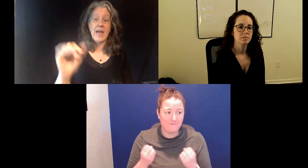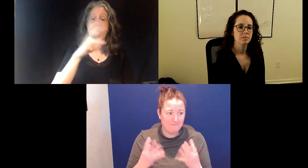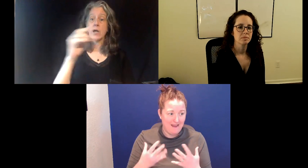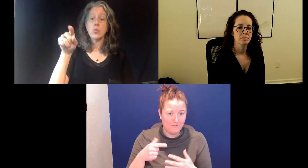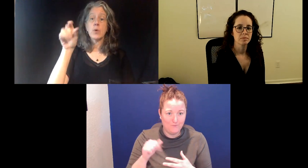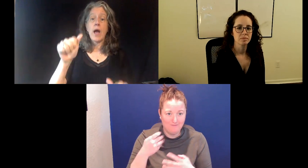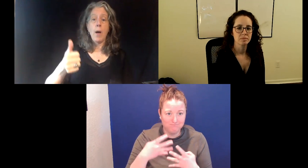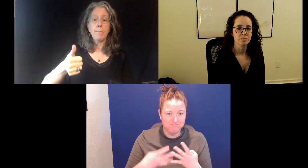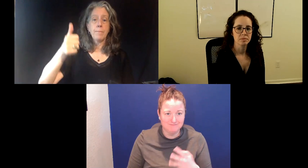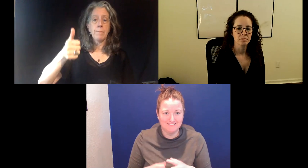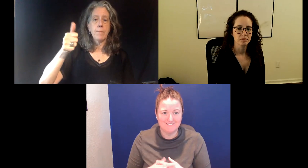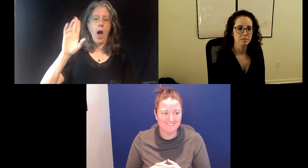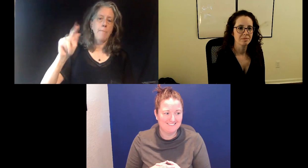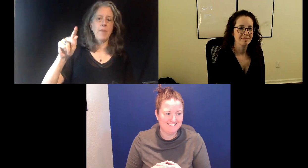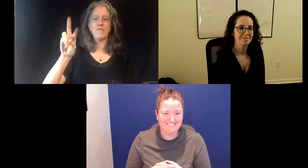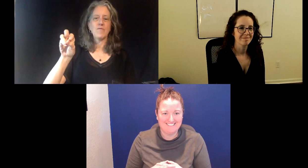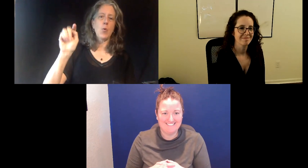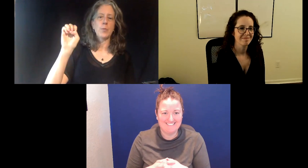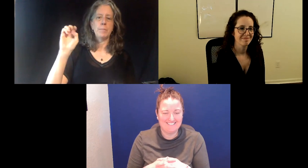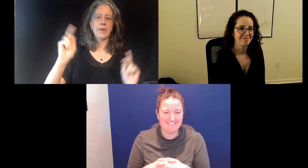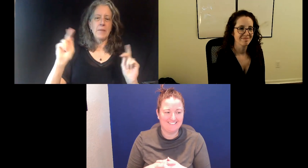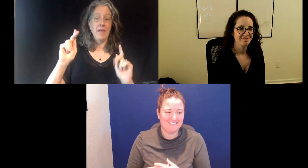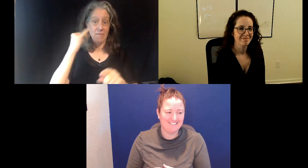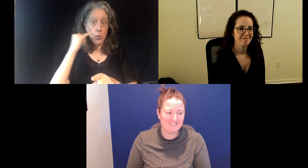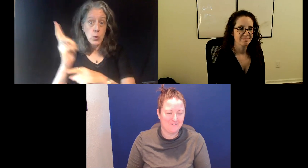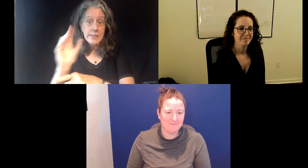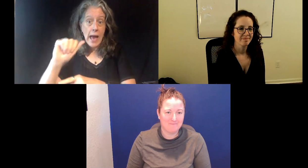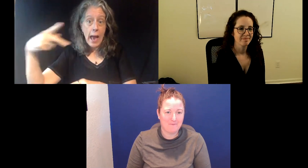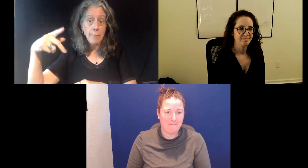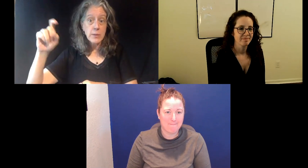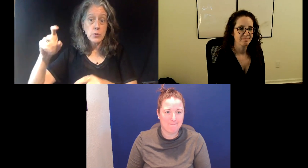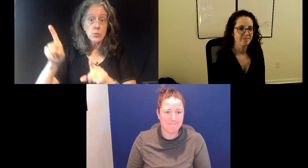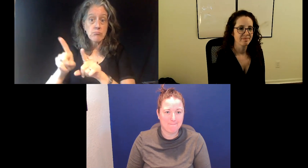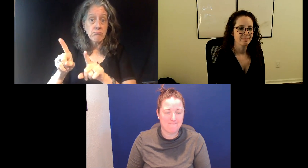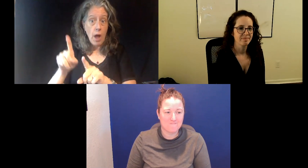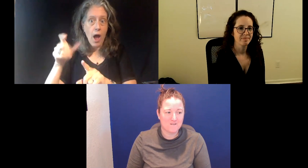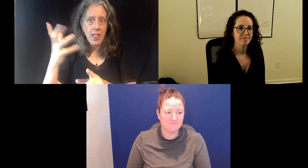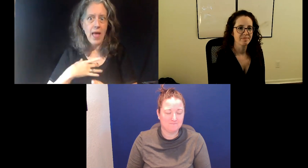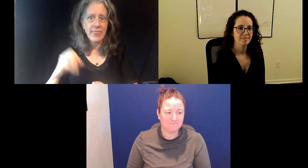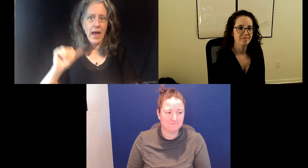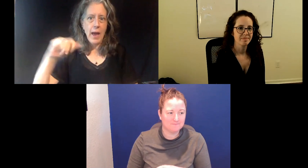a oh and if you if you need to like you know vote you know like if you want to see if you